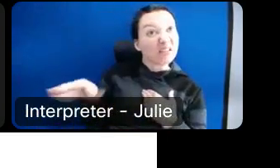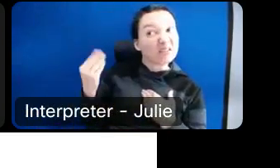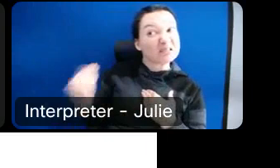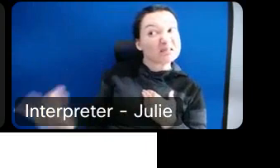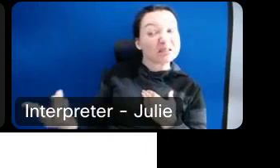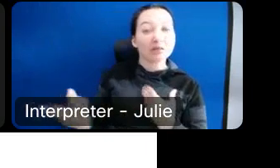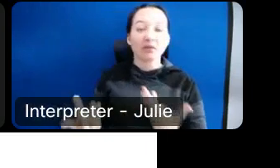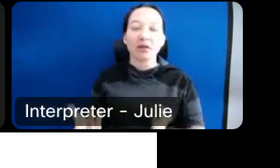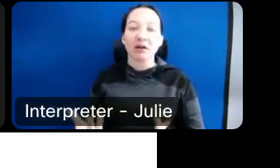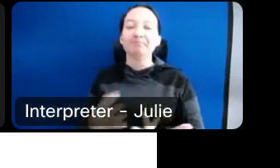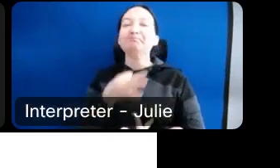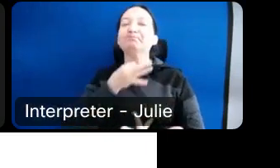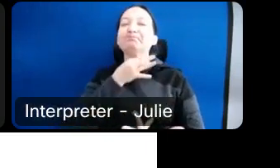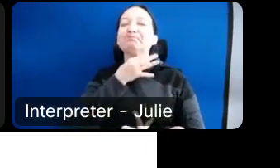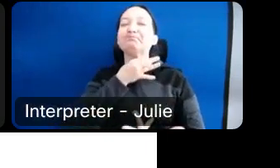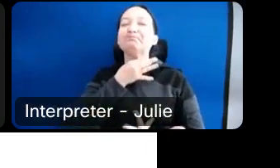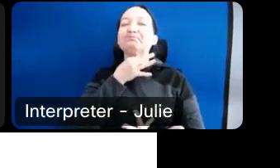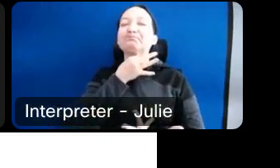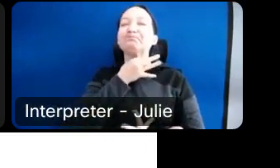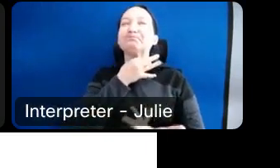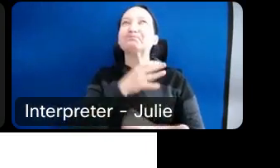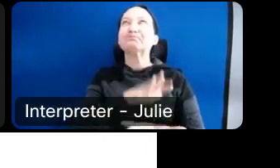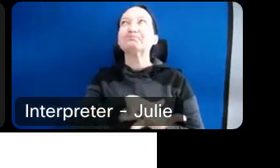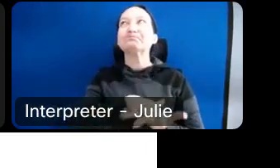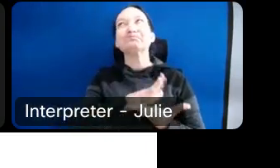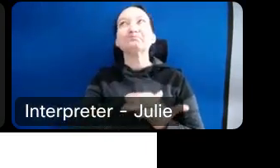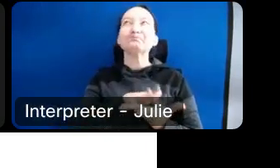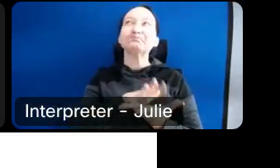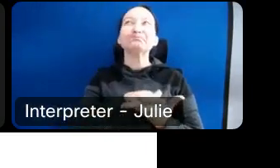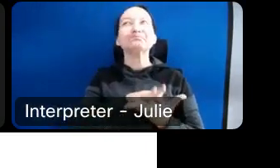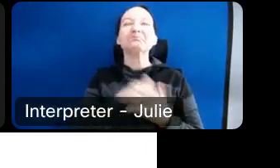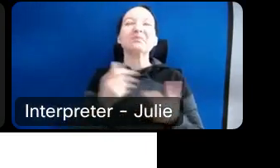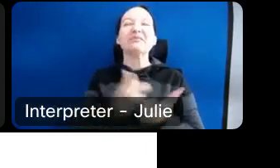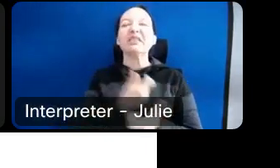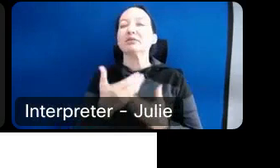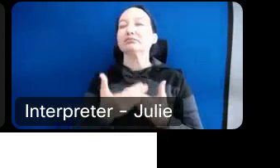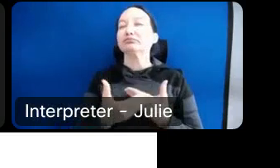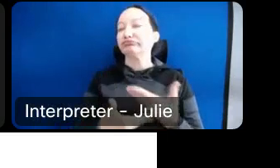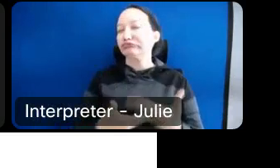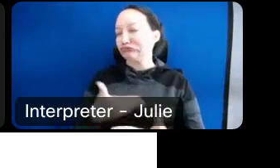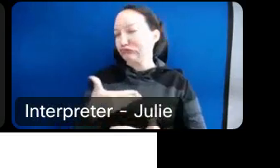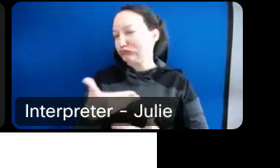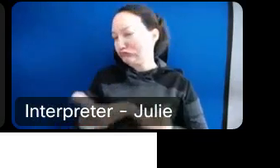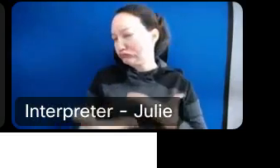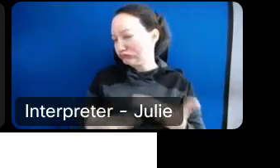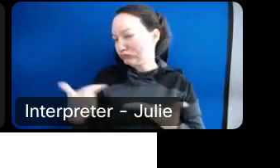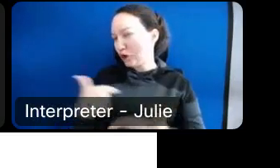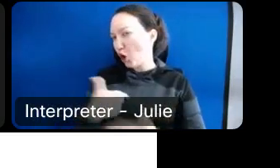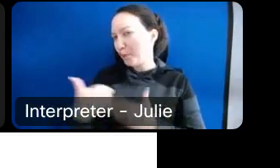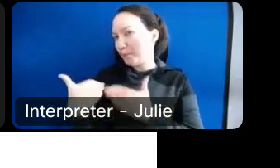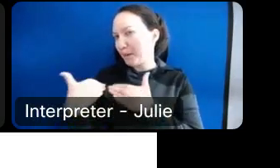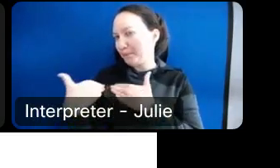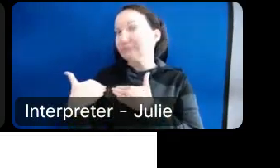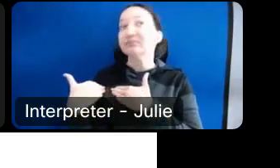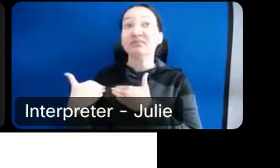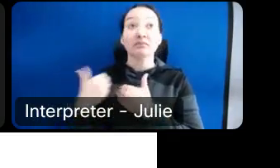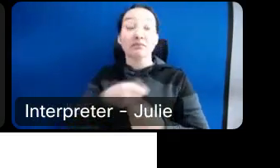Uh, I wonder a little bit about, you know, as this all goes forward, how do you know our job should be to ensure that our.